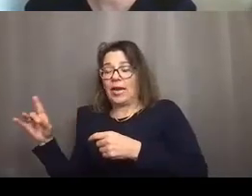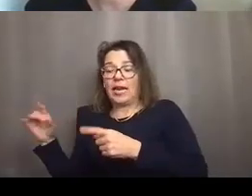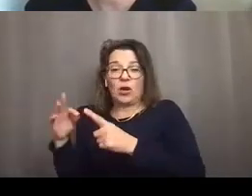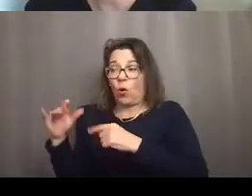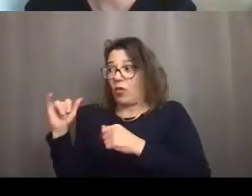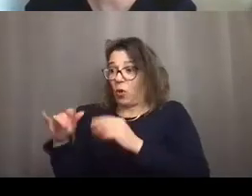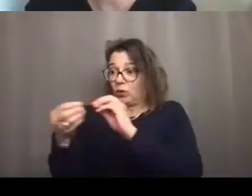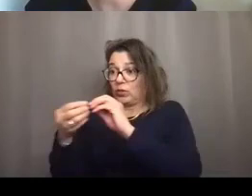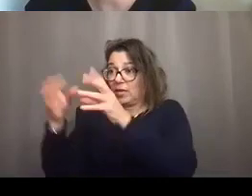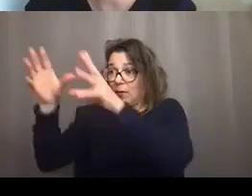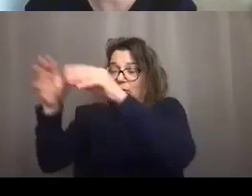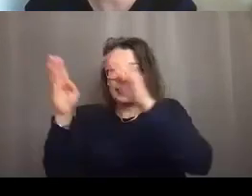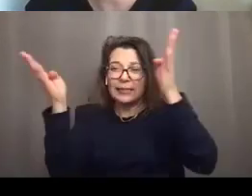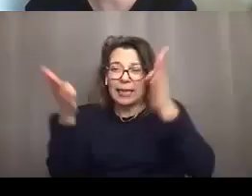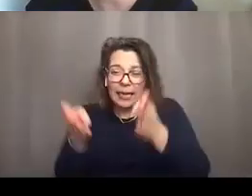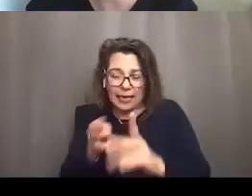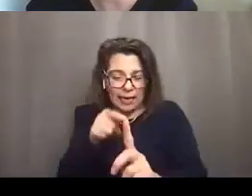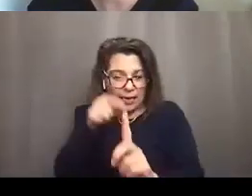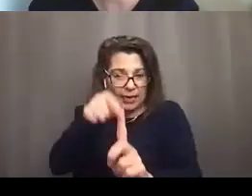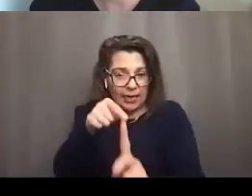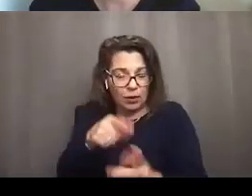to view the list of projects that make up that category.